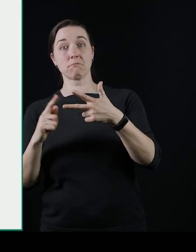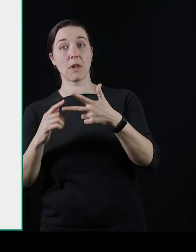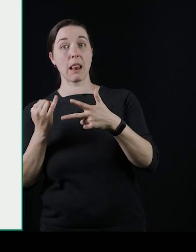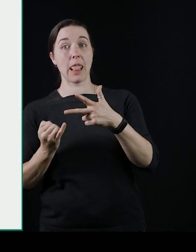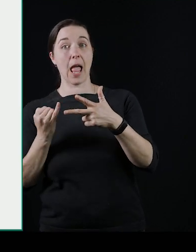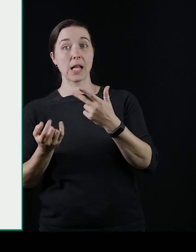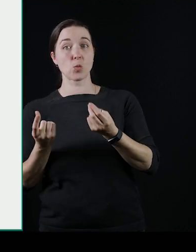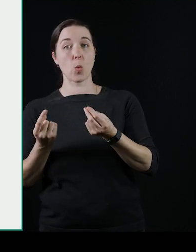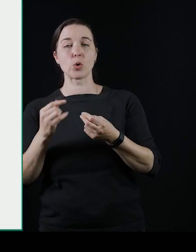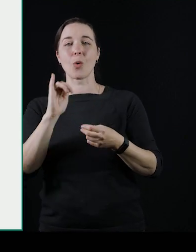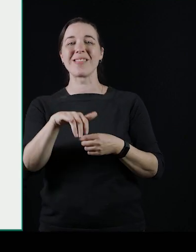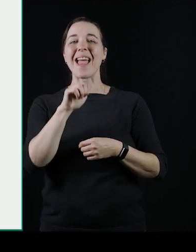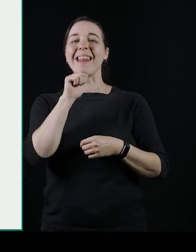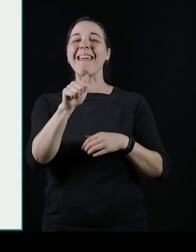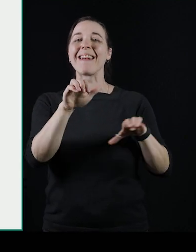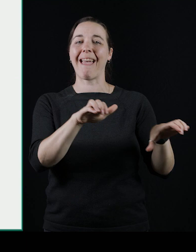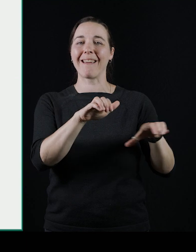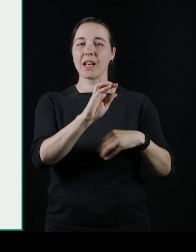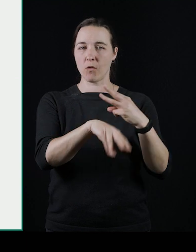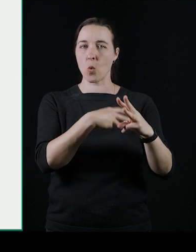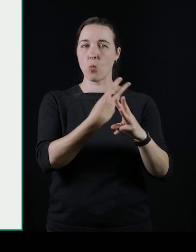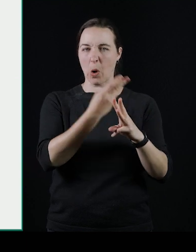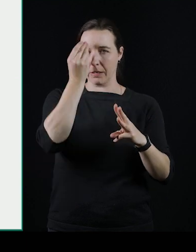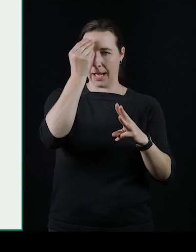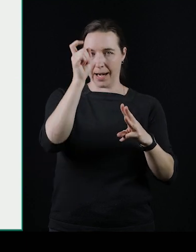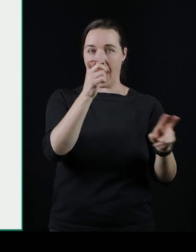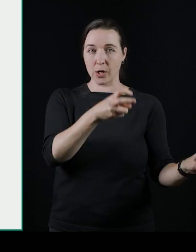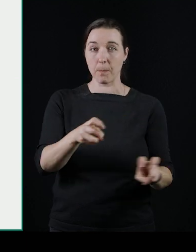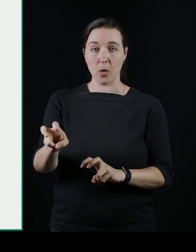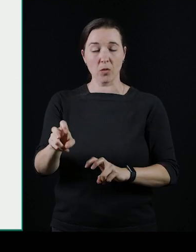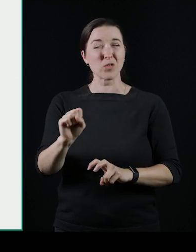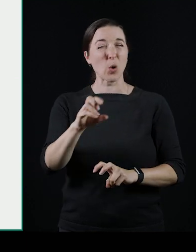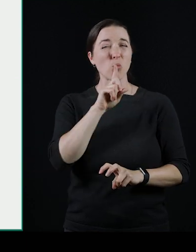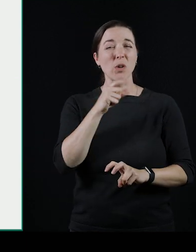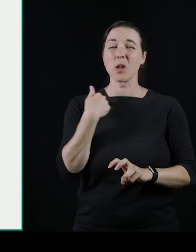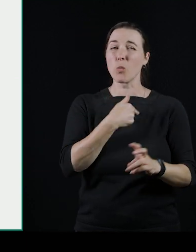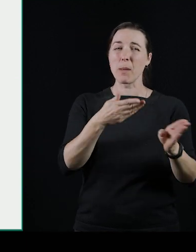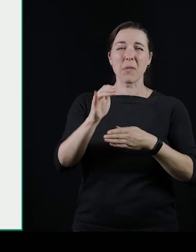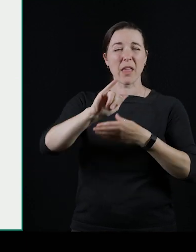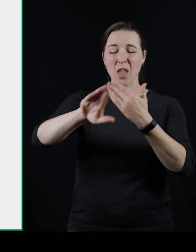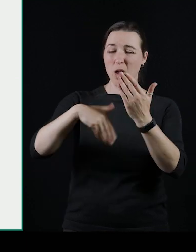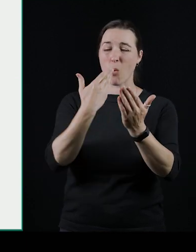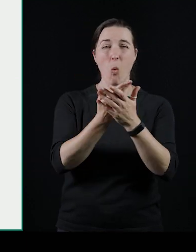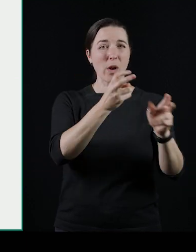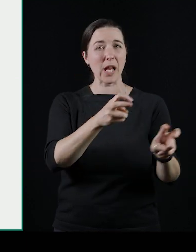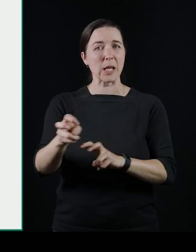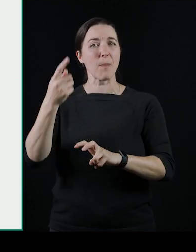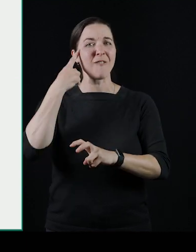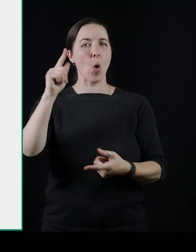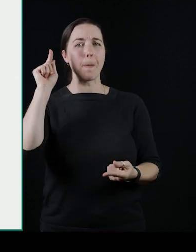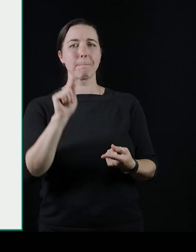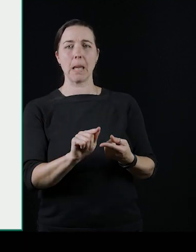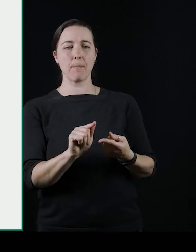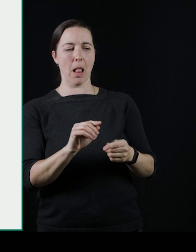was move the inactive world data. So we planned the whole migration with minimal impact to green plate.